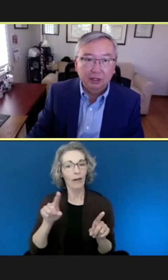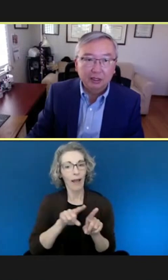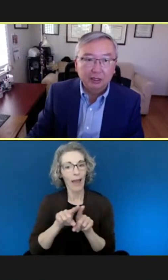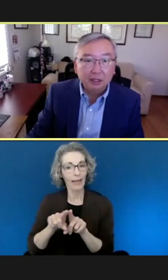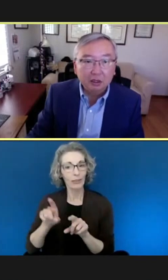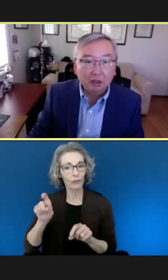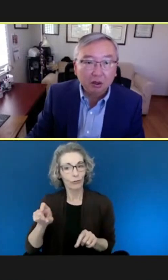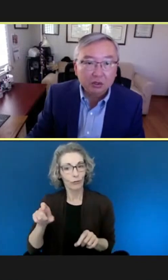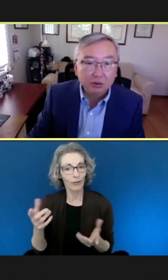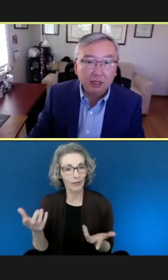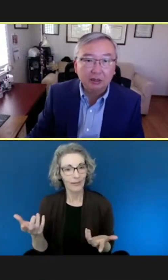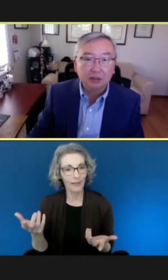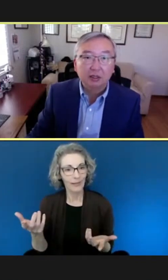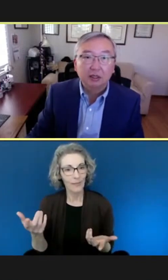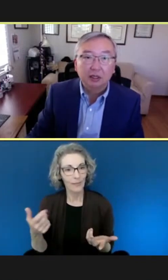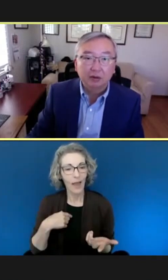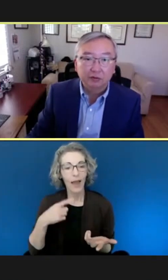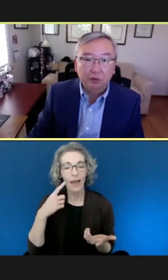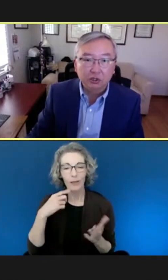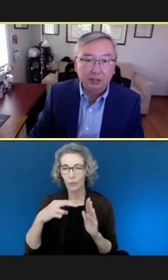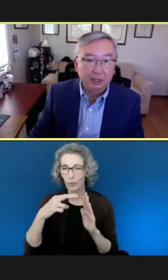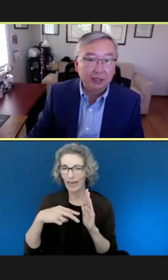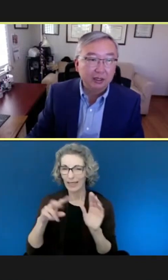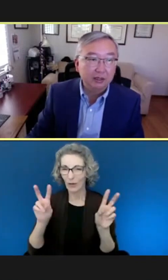I think it also had, unfortunately,